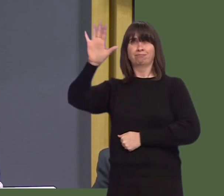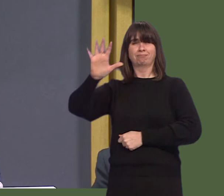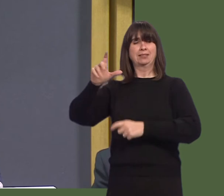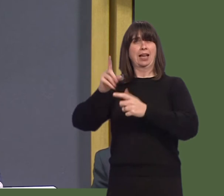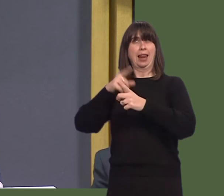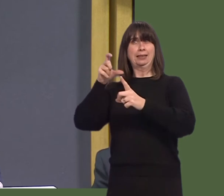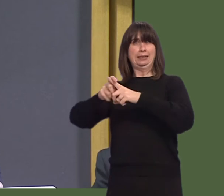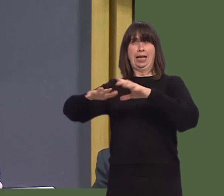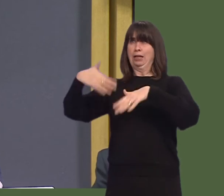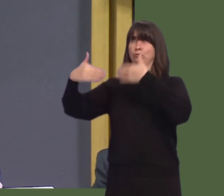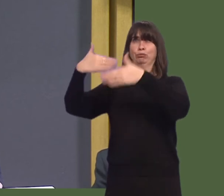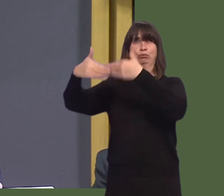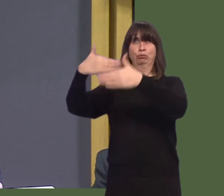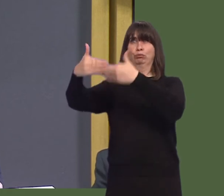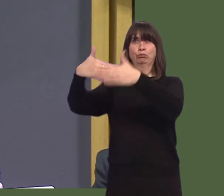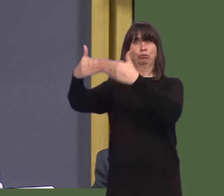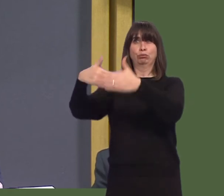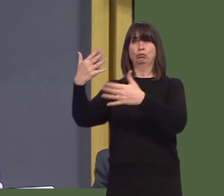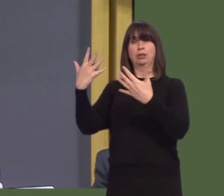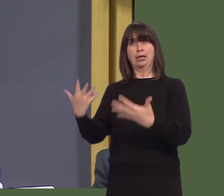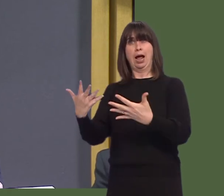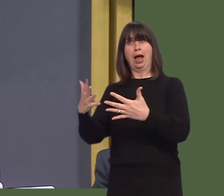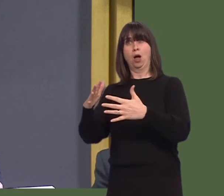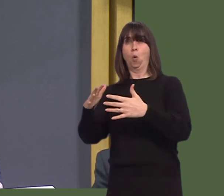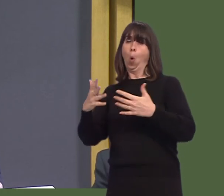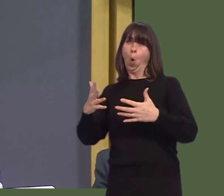We want to make sure that, as far as demand is concerned, it's closely matched to supply,